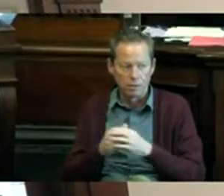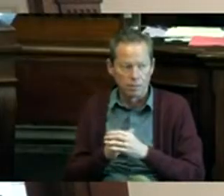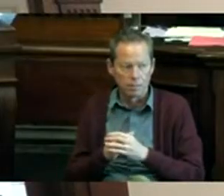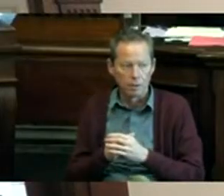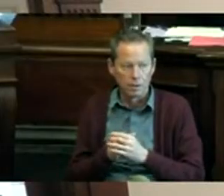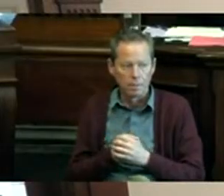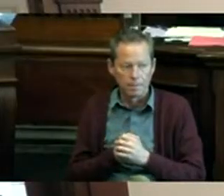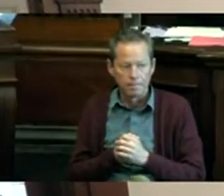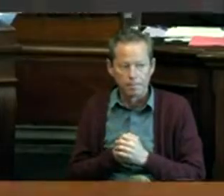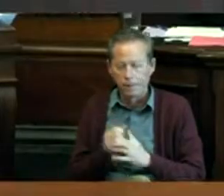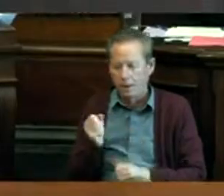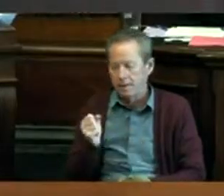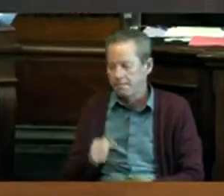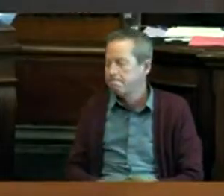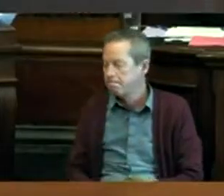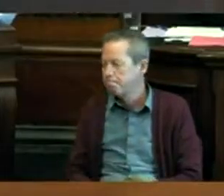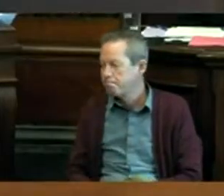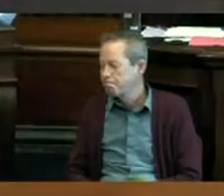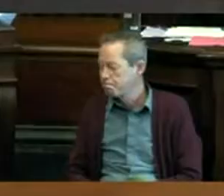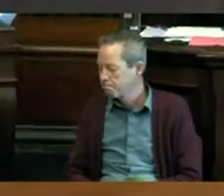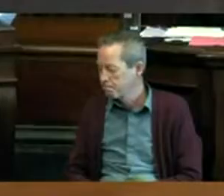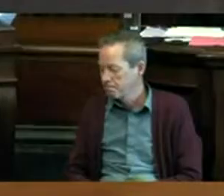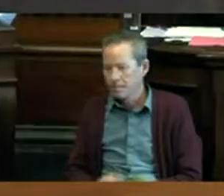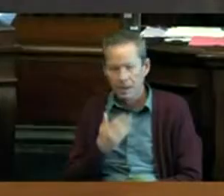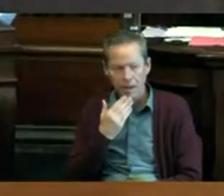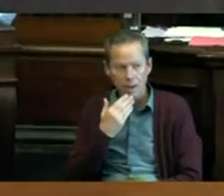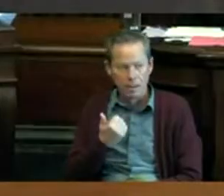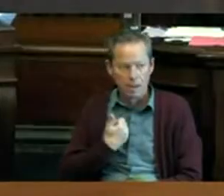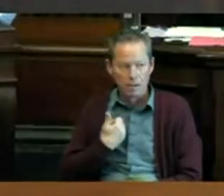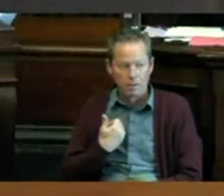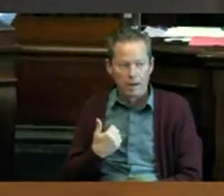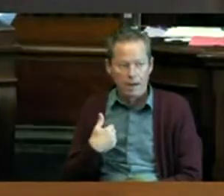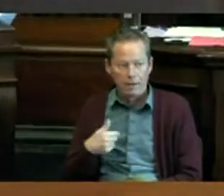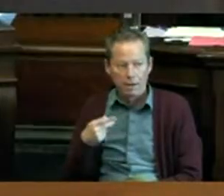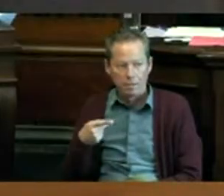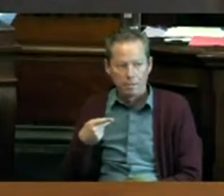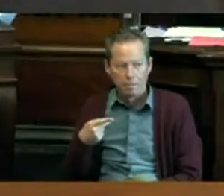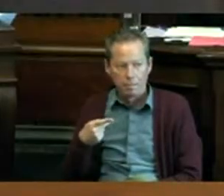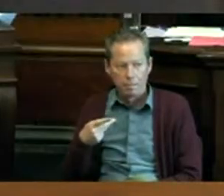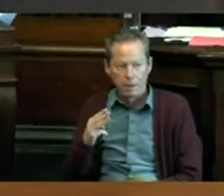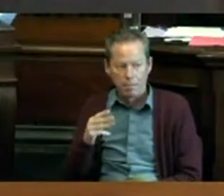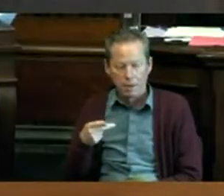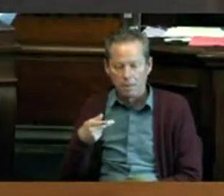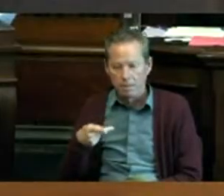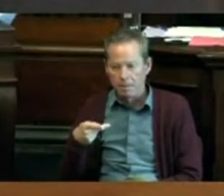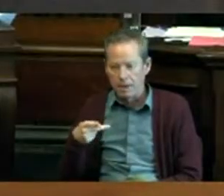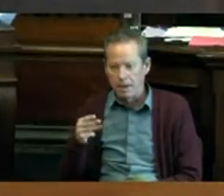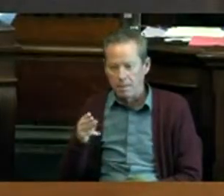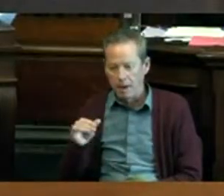folks who have project management professional certification. So they have